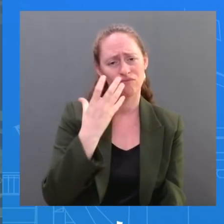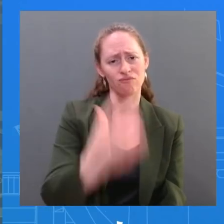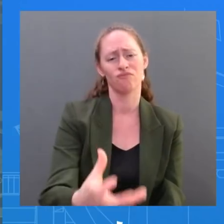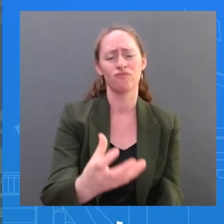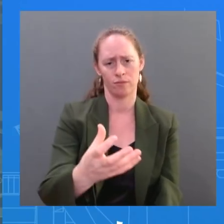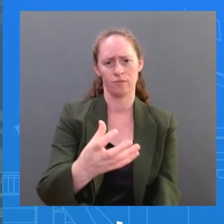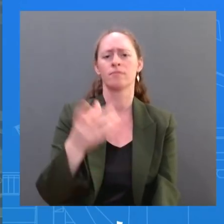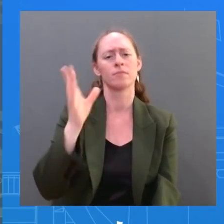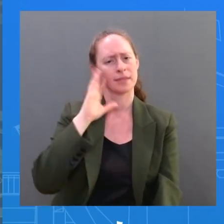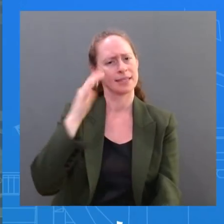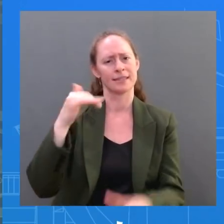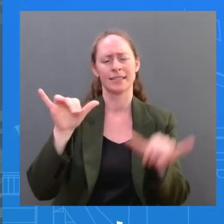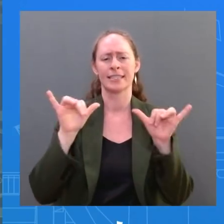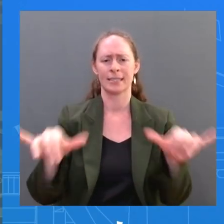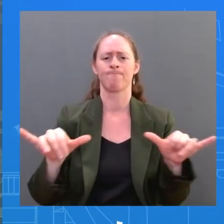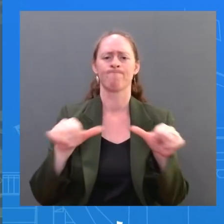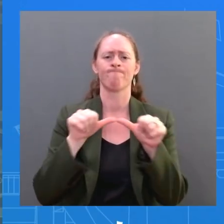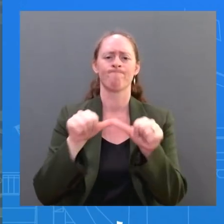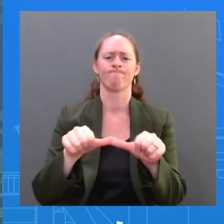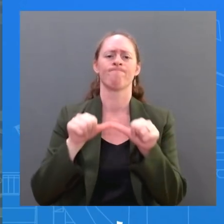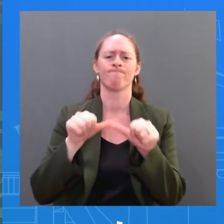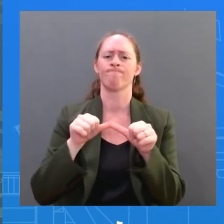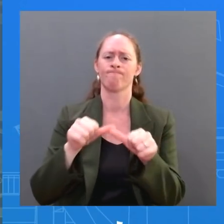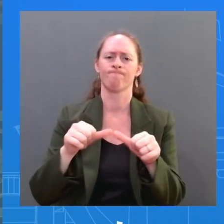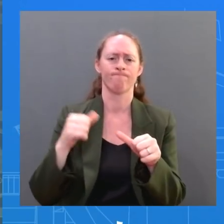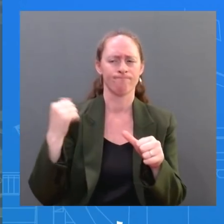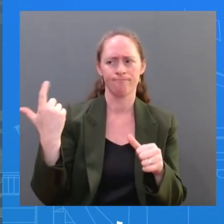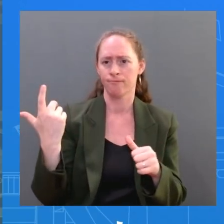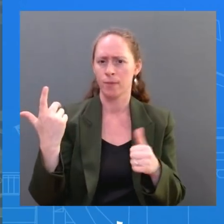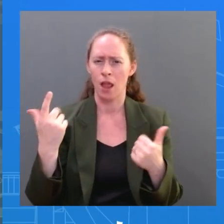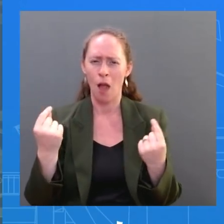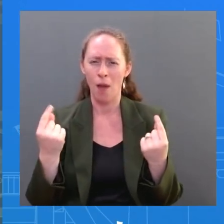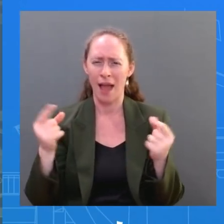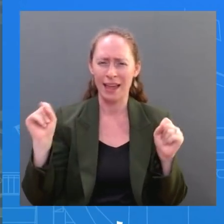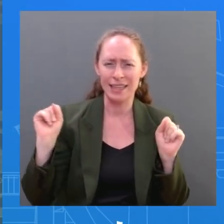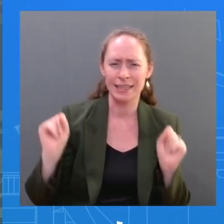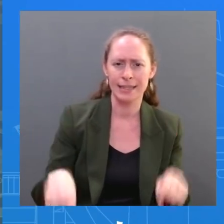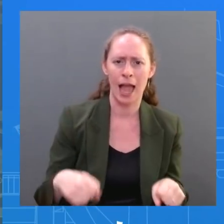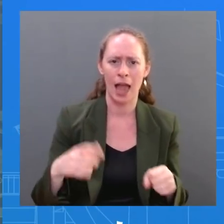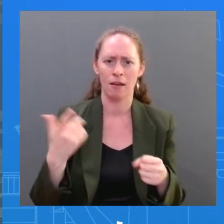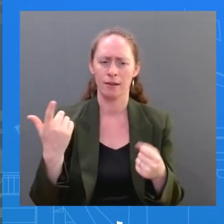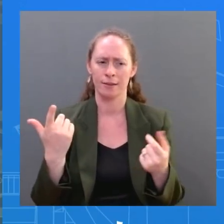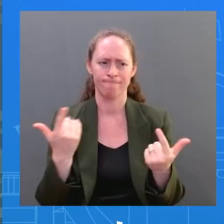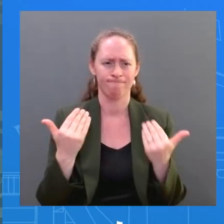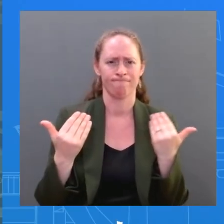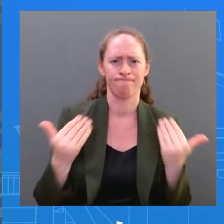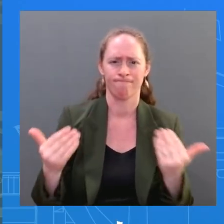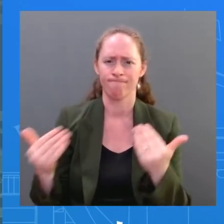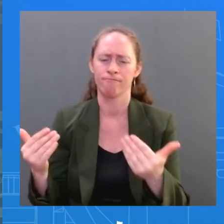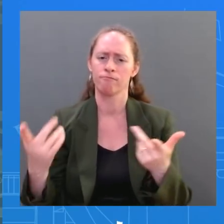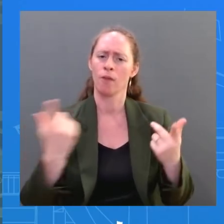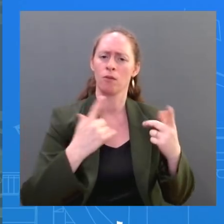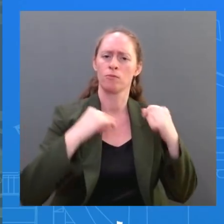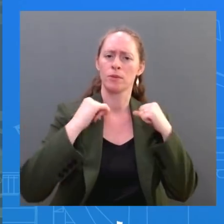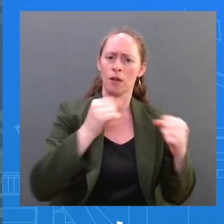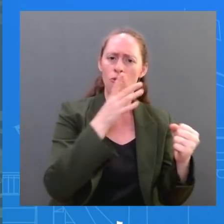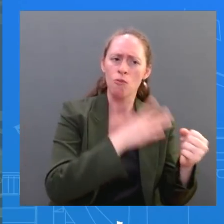that we look at all options to protect women, to protect women's rights, and their freedoms. So it doesn't end today. It be- -- it be- -- you know,